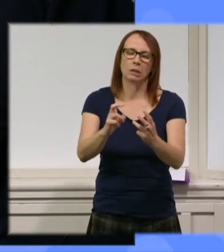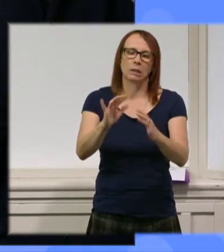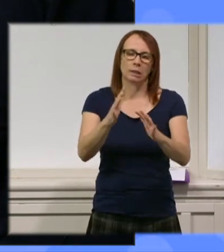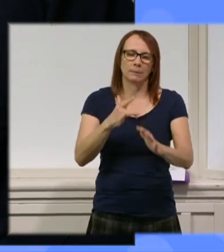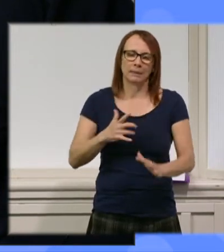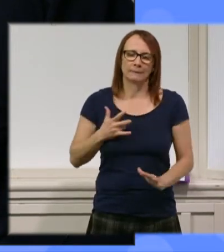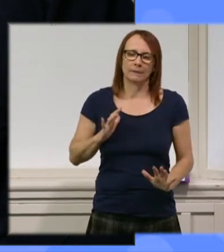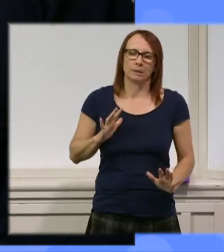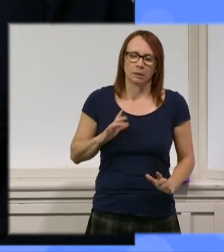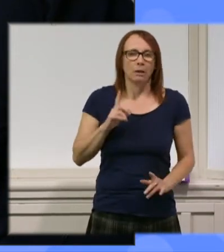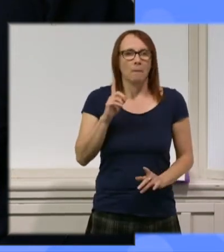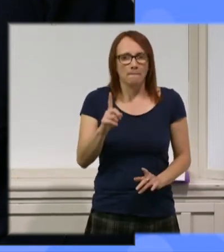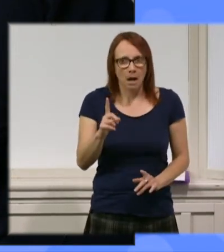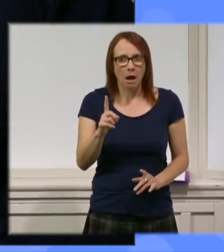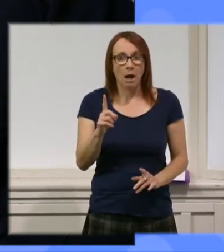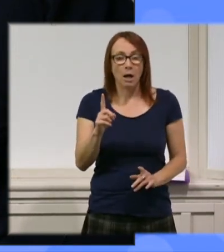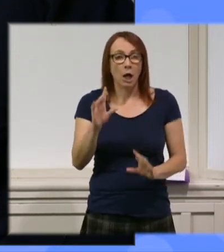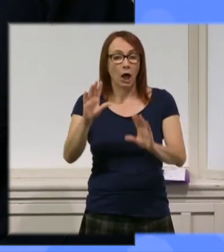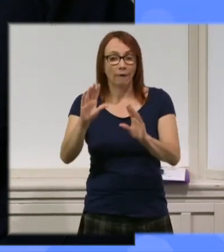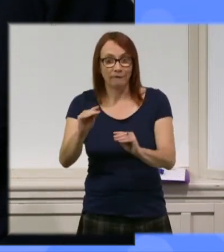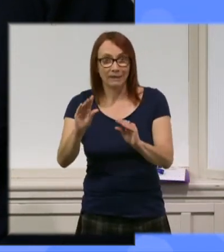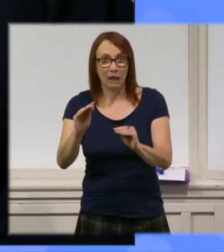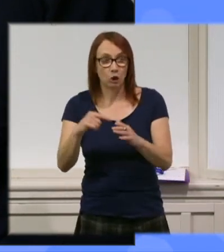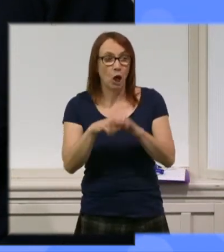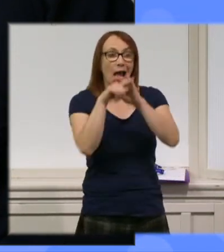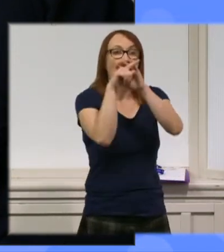leave a chamber and still have productive working relationships I